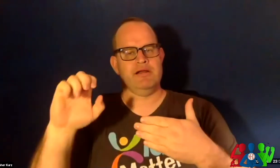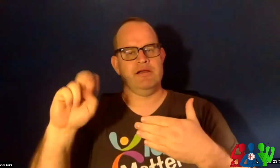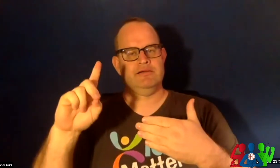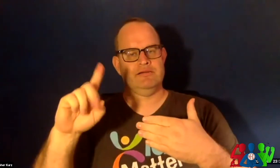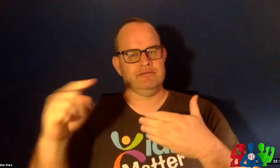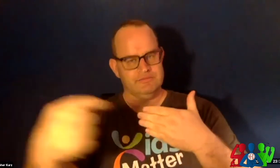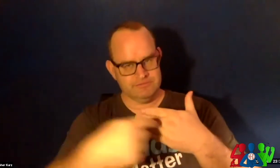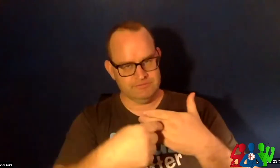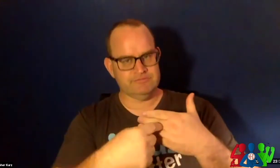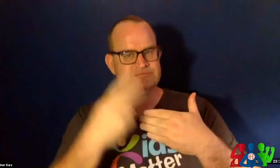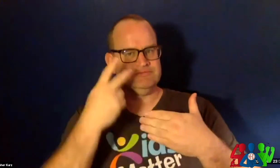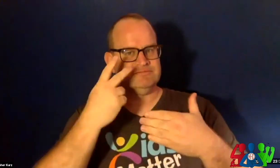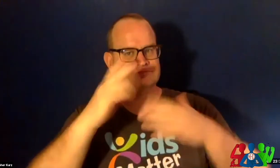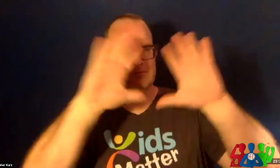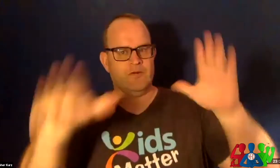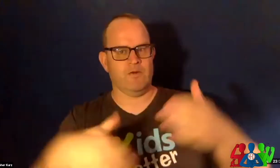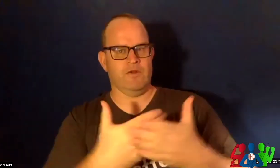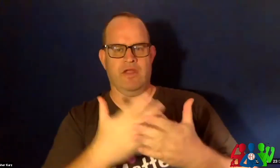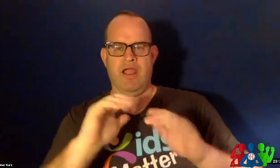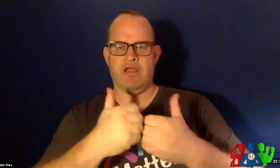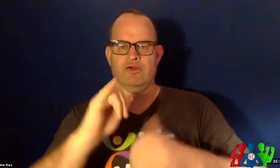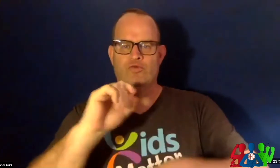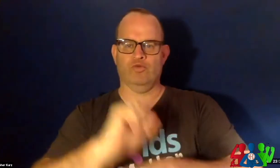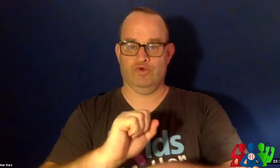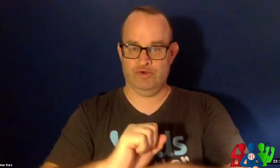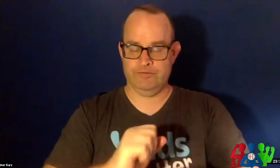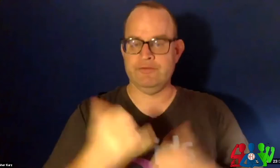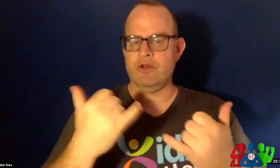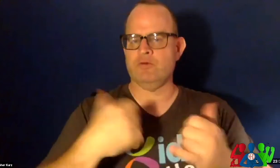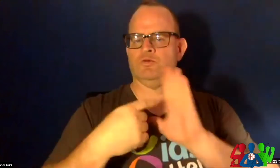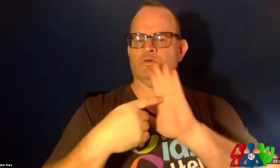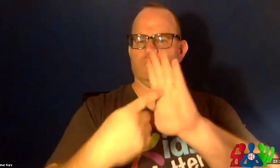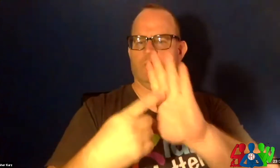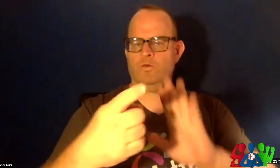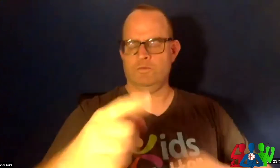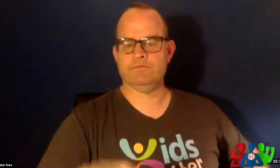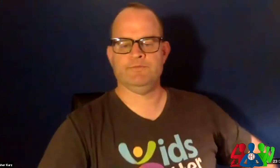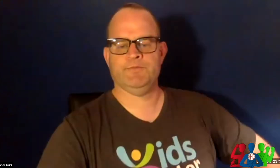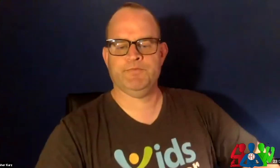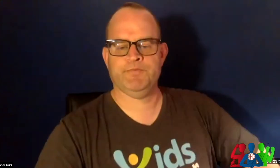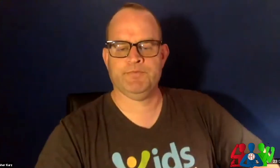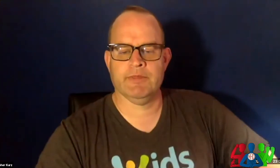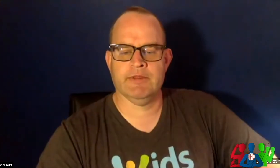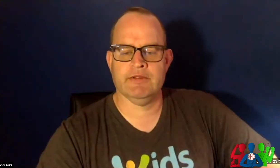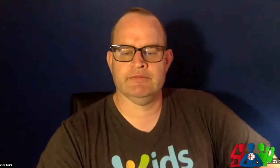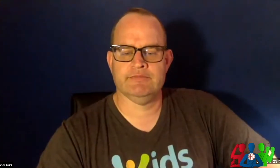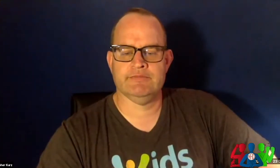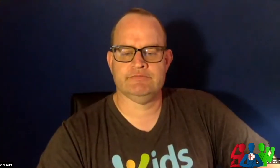Creating an account will allow you to access the back end of the website, which is where you can create new stories,